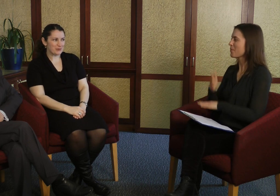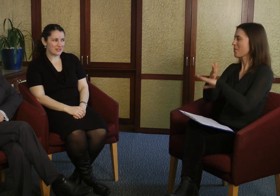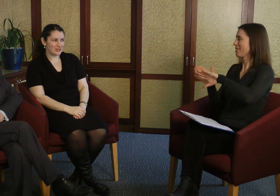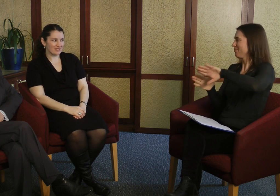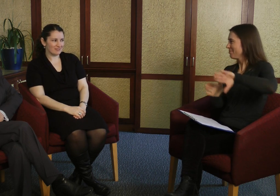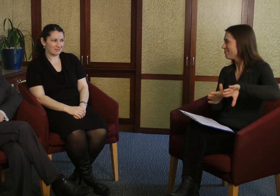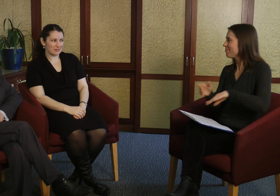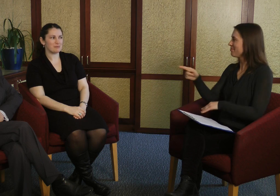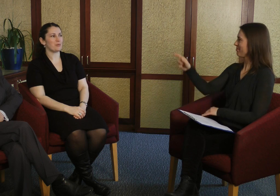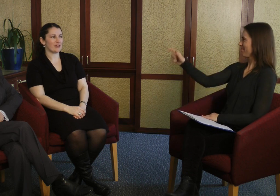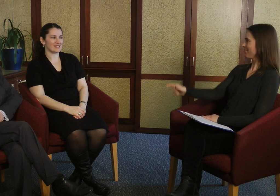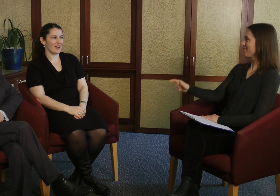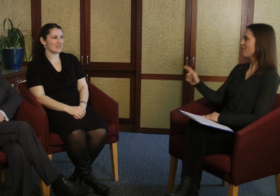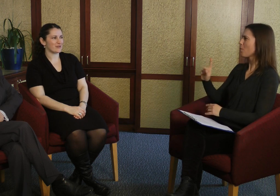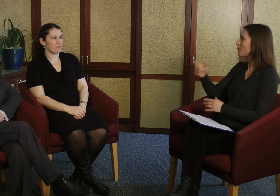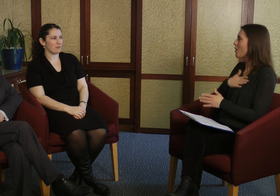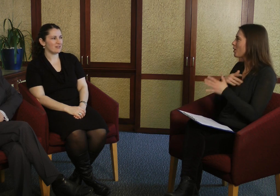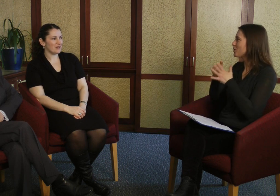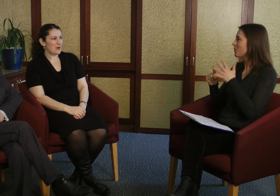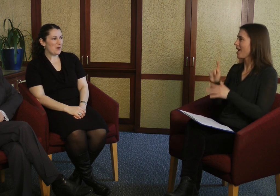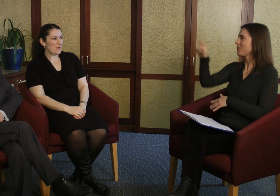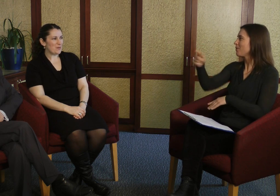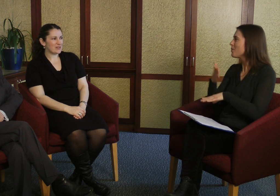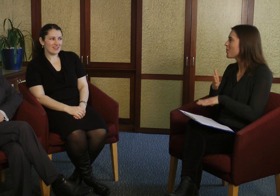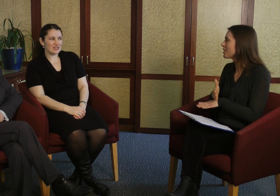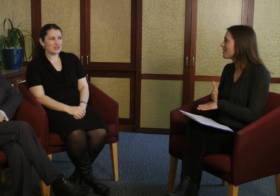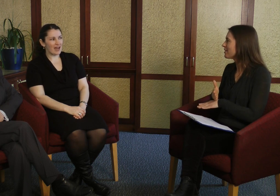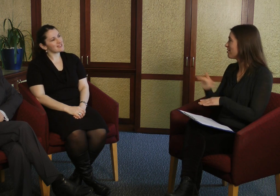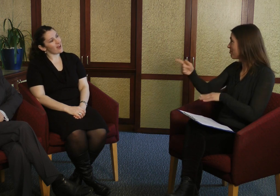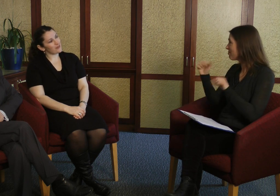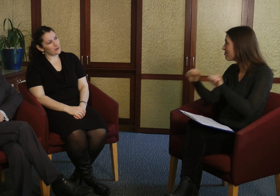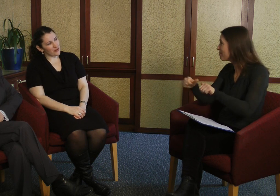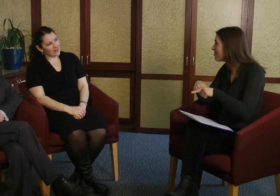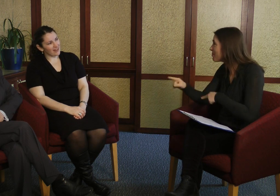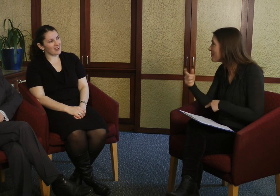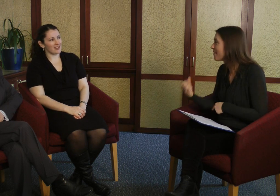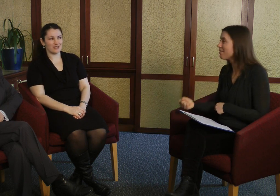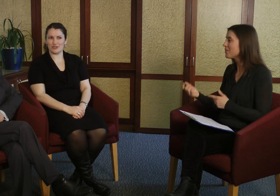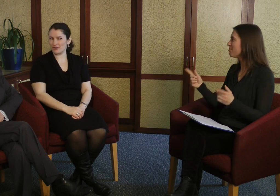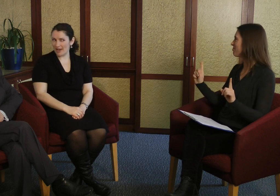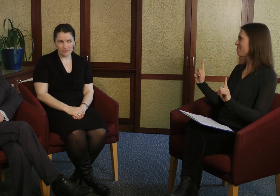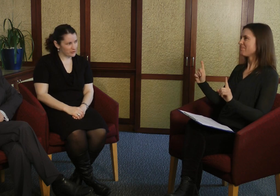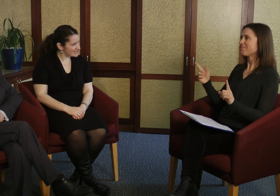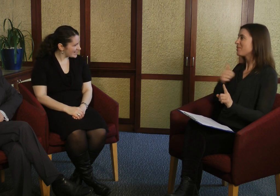put work aside for a moment? What do you like to do outside of work? Do you have a footy